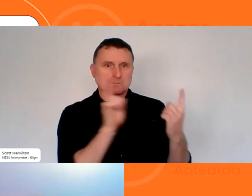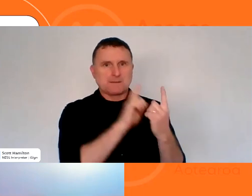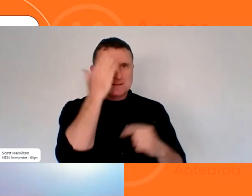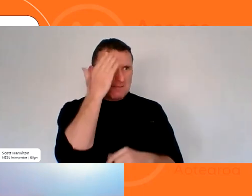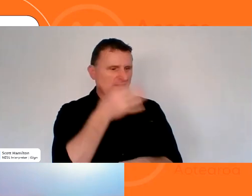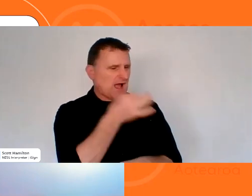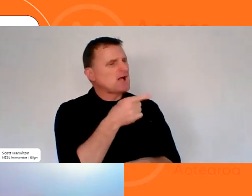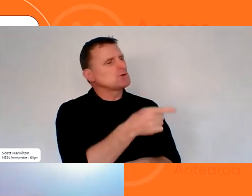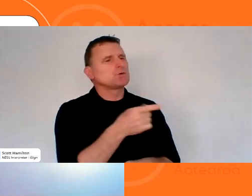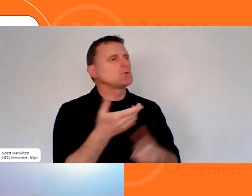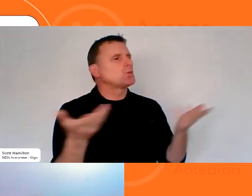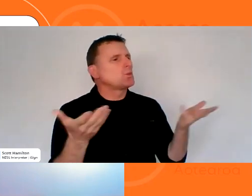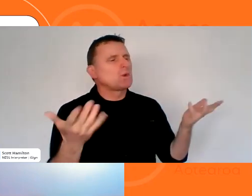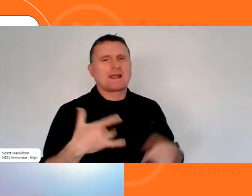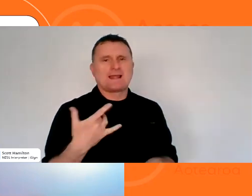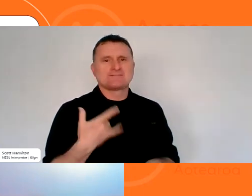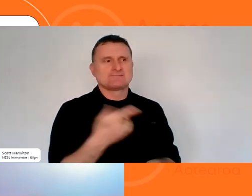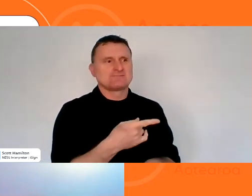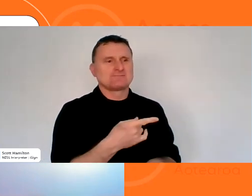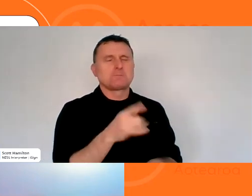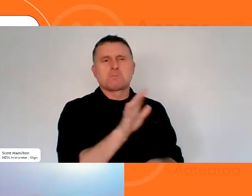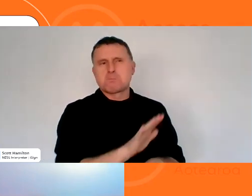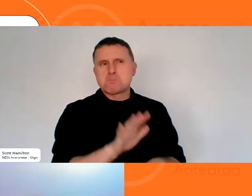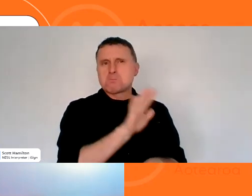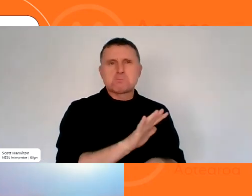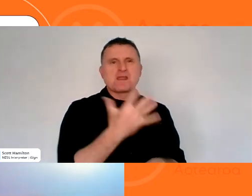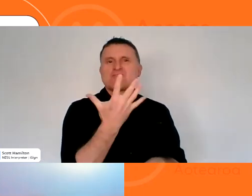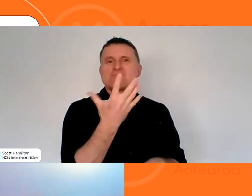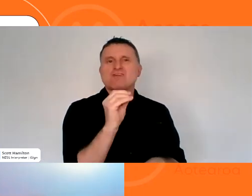and she lived about 50 minutes away from my school. She had to